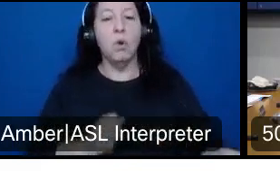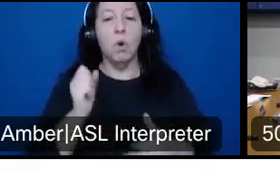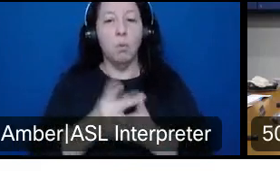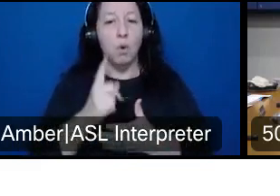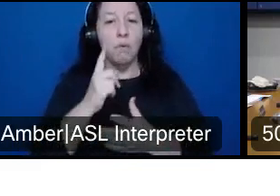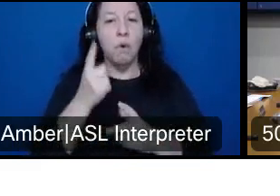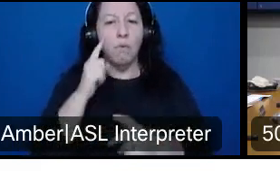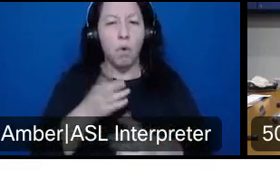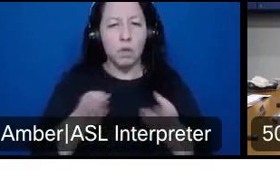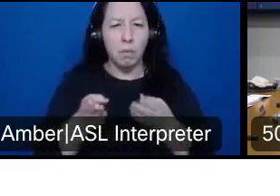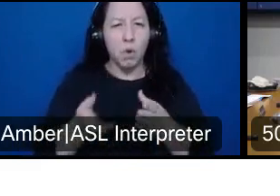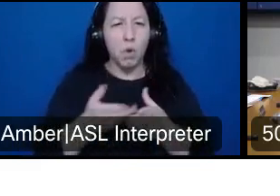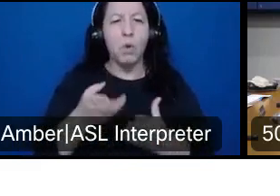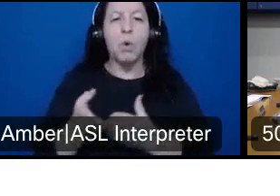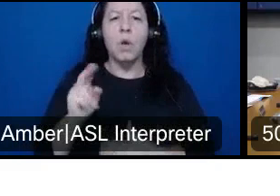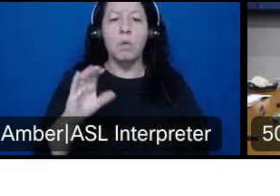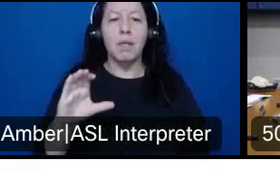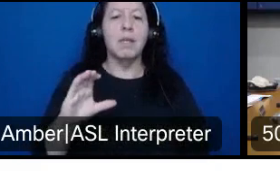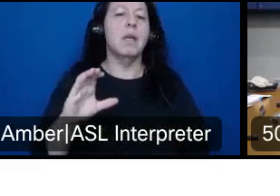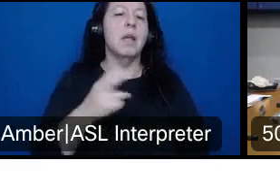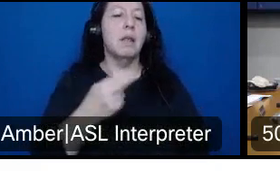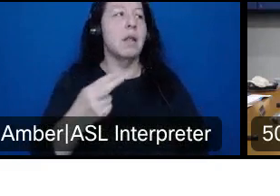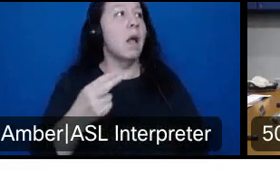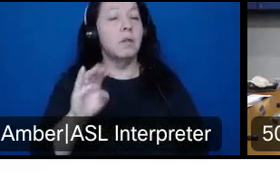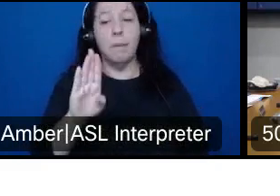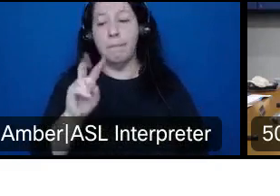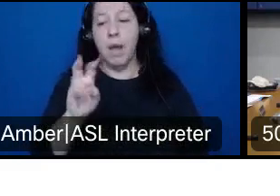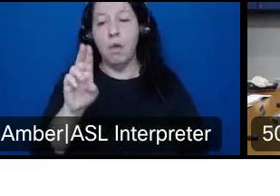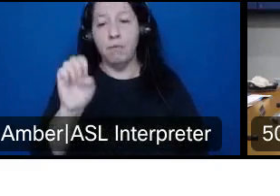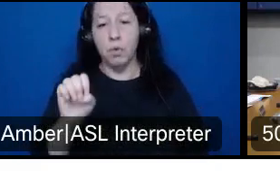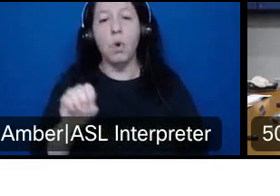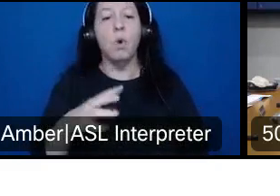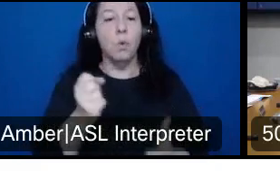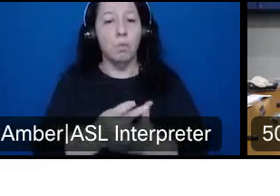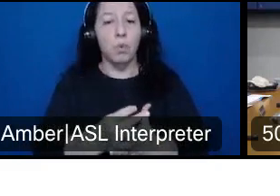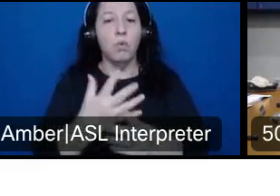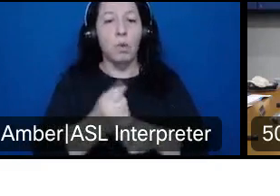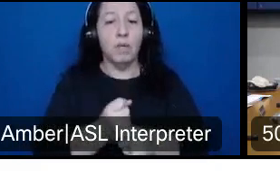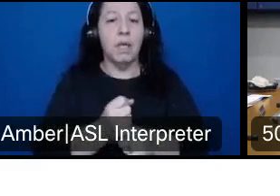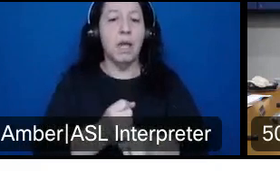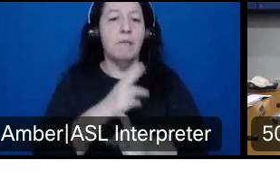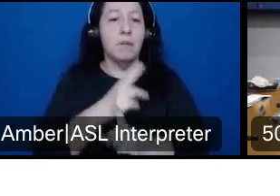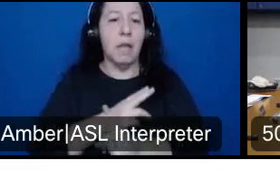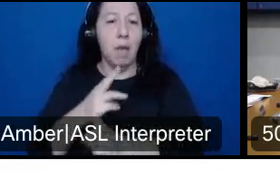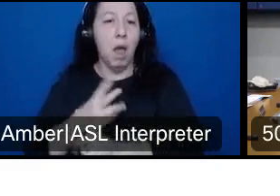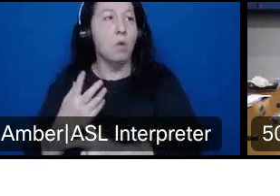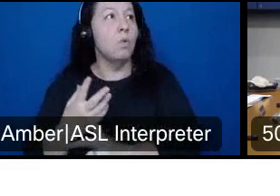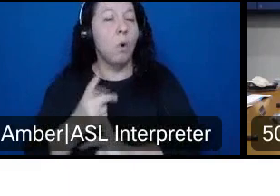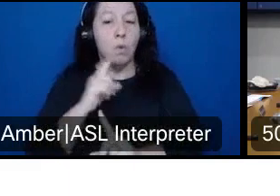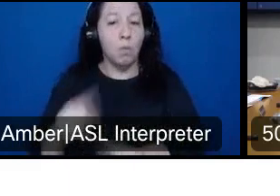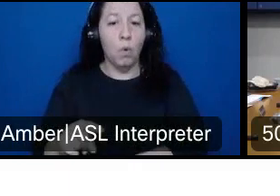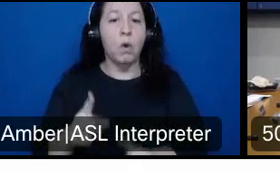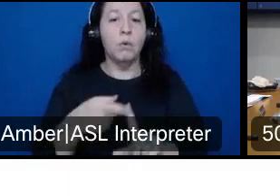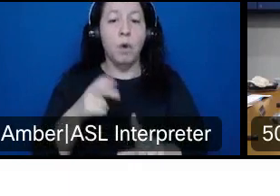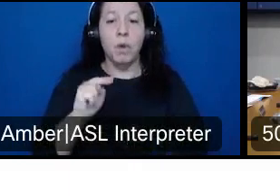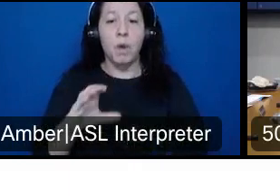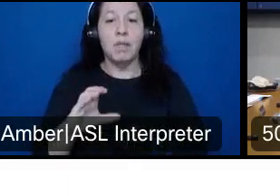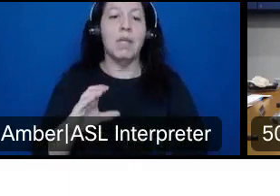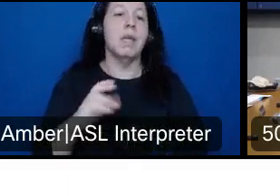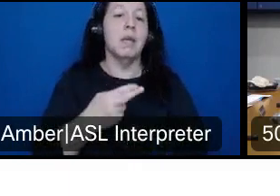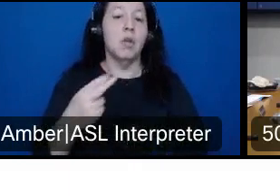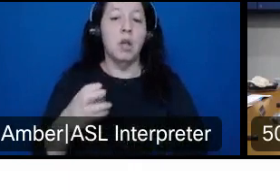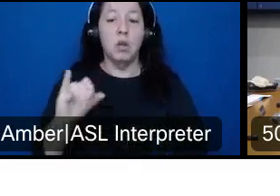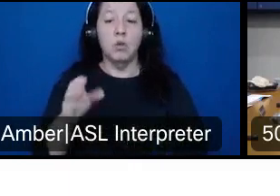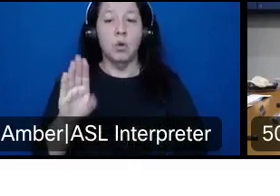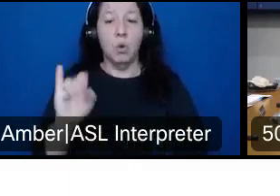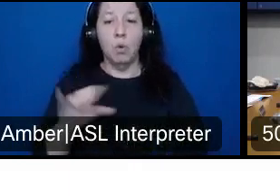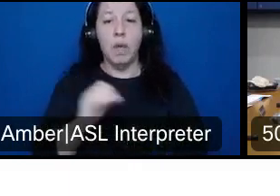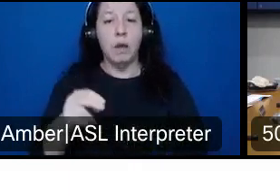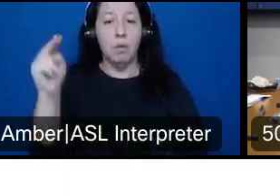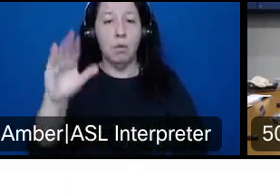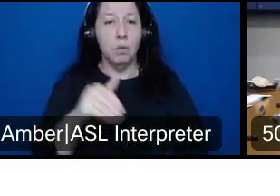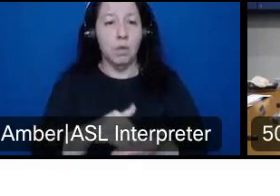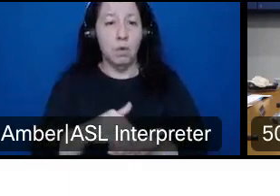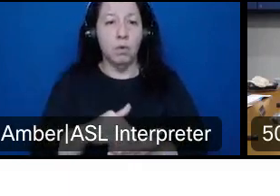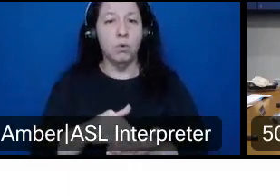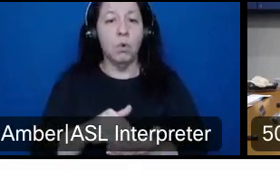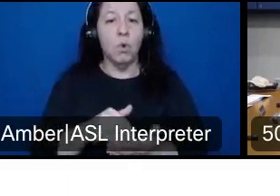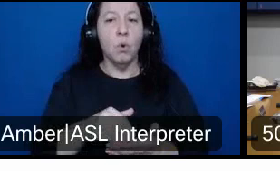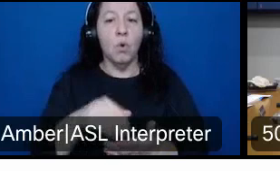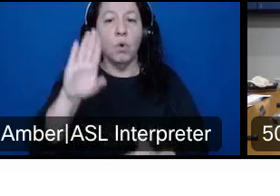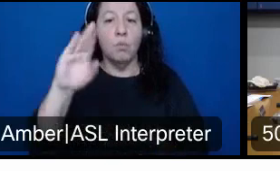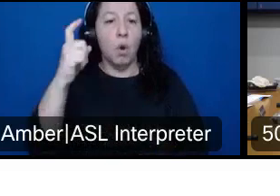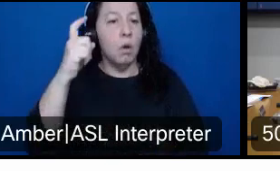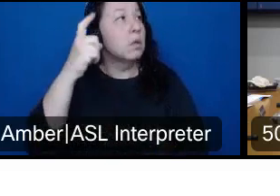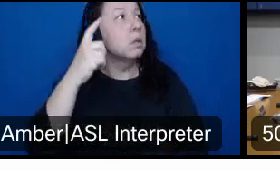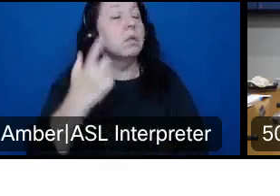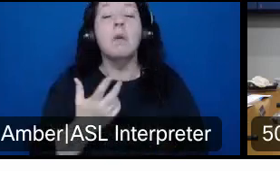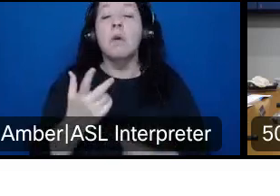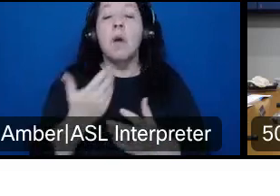Health and hospitals, Bellevue, the board received and approved semi annual governing body reports written submissions from hospitals, jakobi and North Central Bronx. So, let me move on. So thank you. Dr.